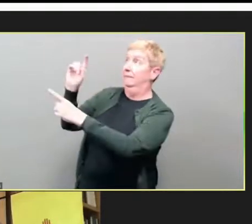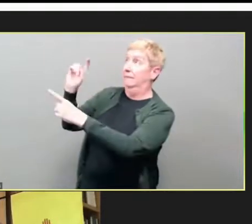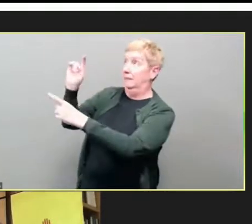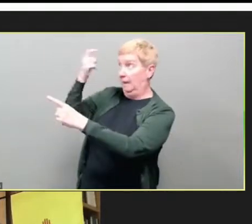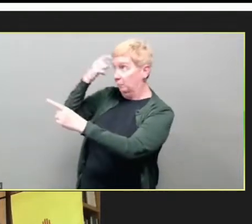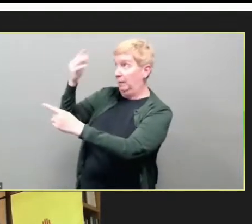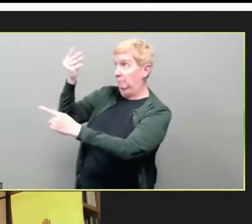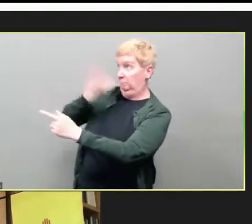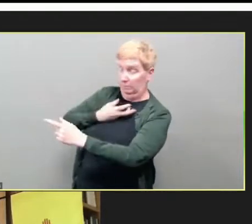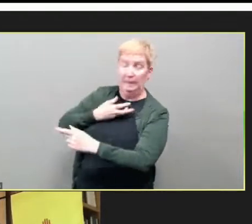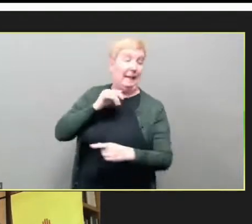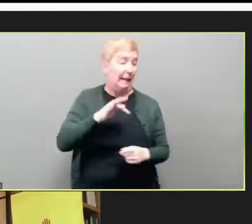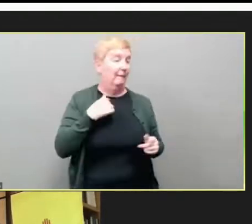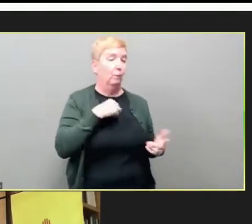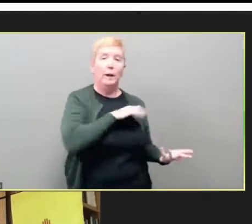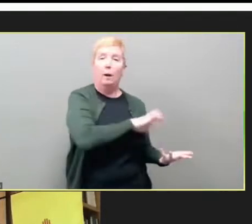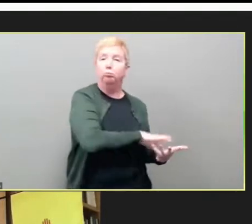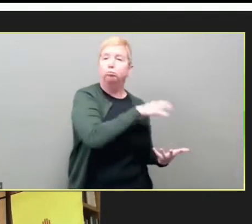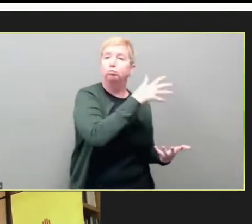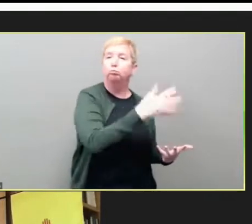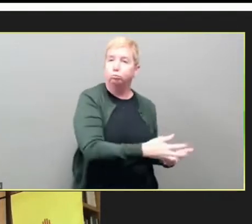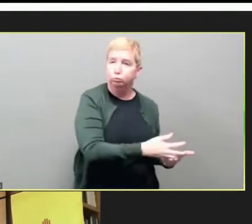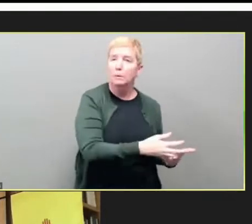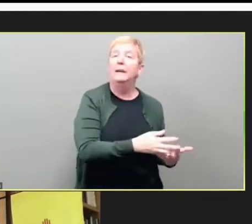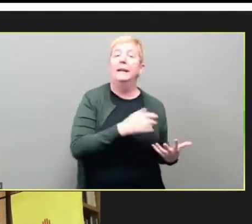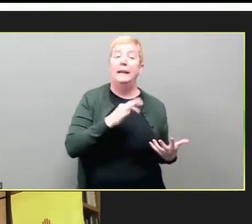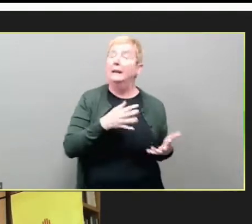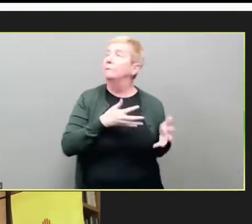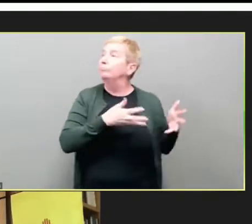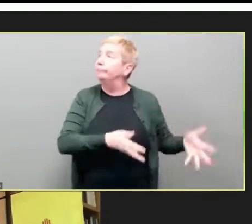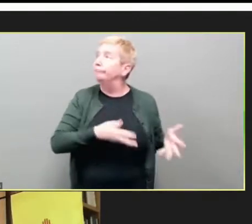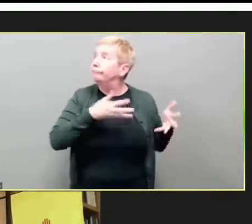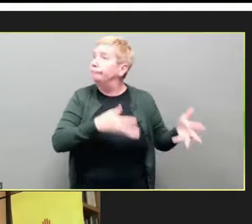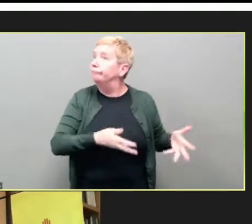weeks to go to a system where um whatever you don't order of what's